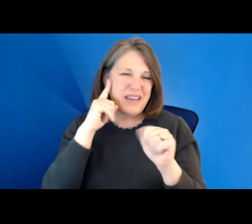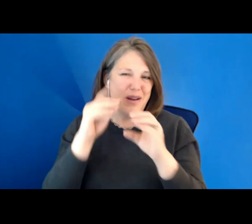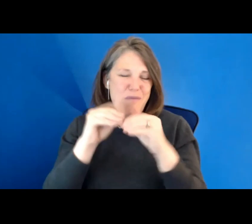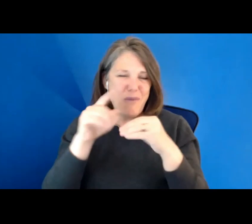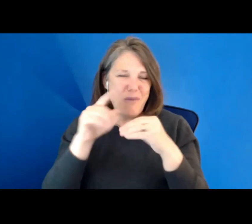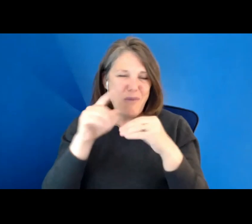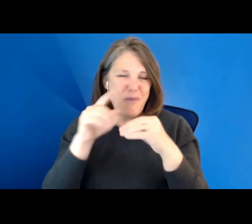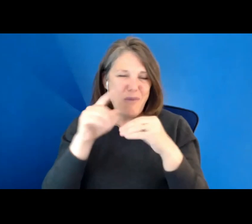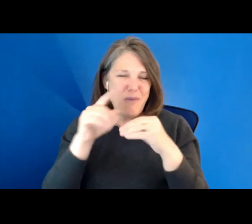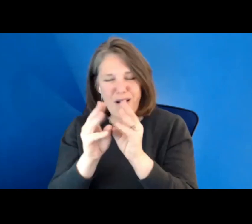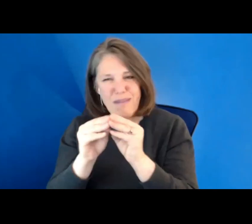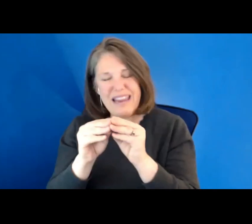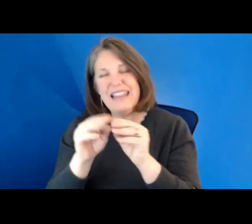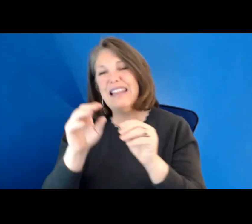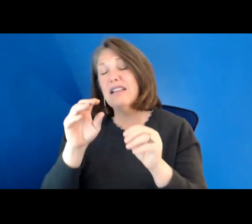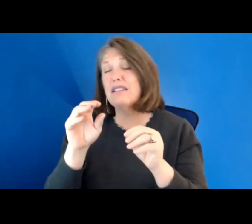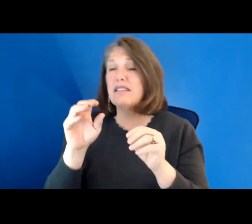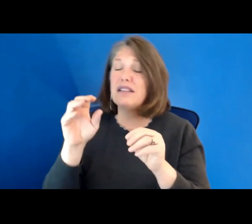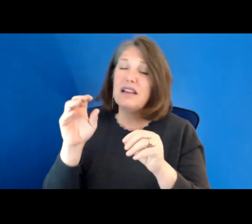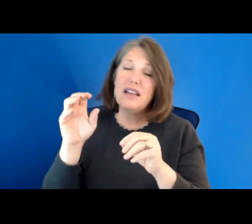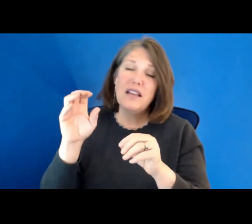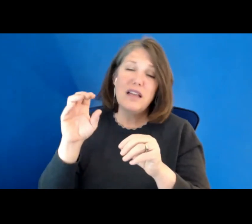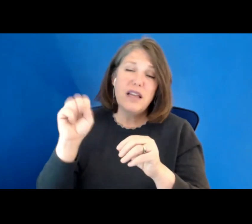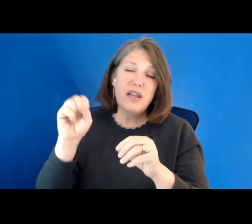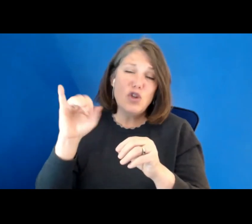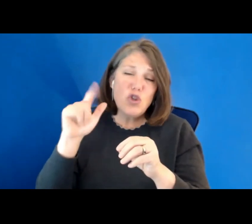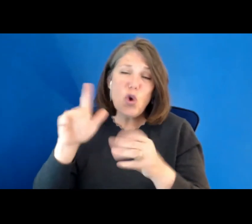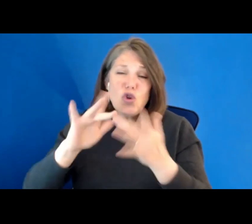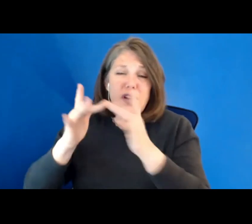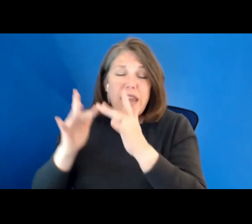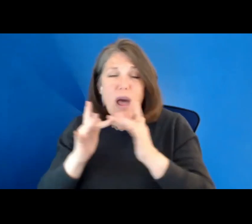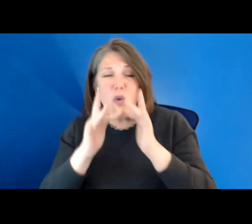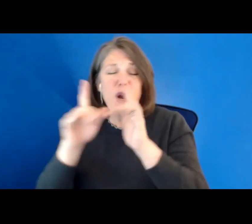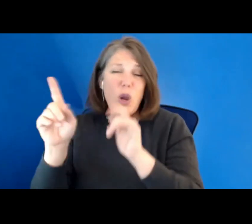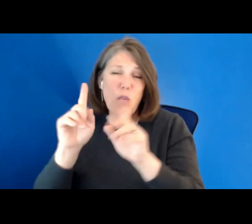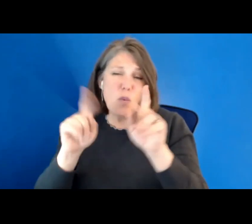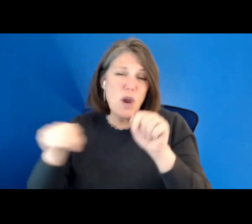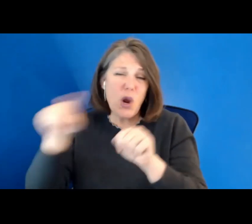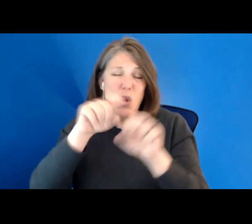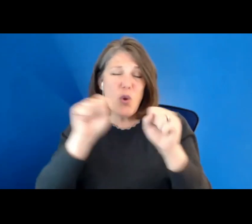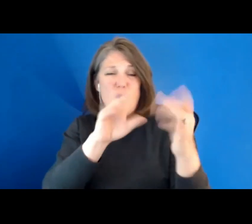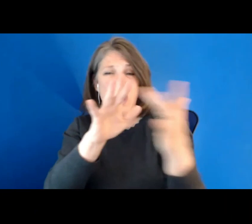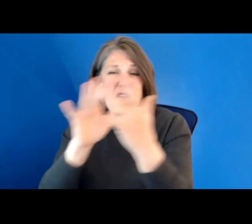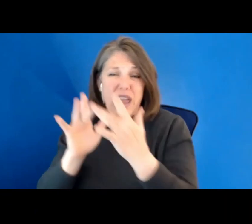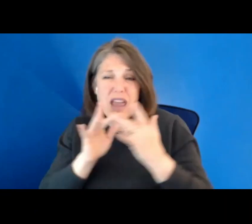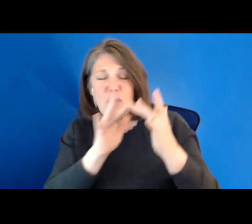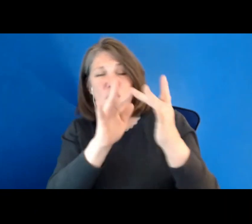17:48:50 and social network opportunities we're each of you can reach out and contact